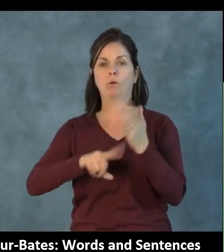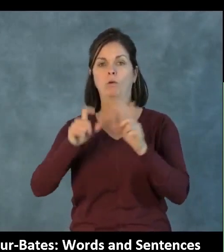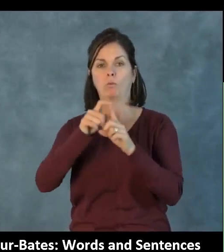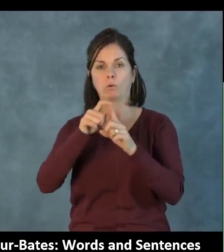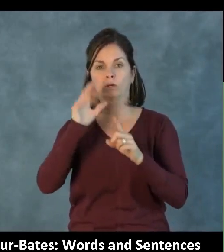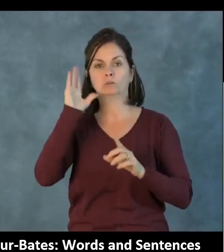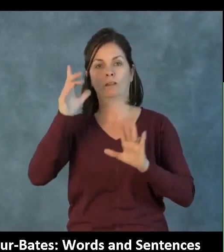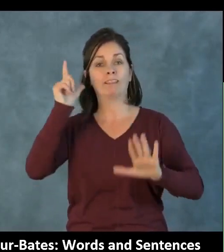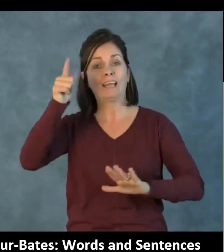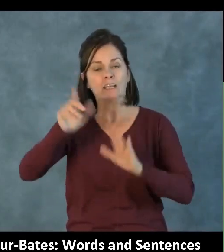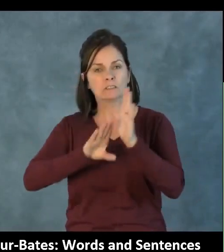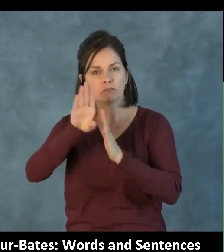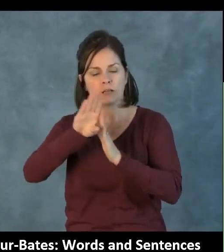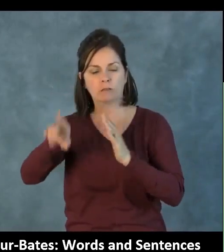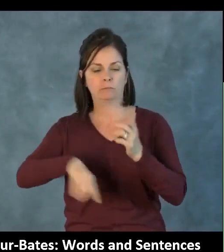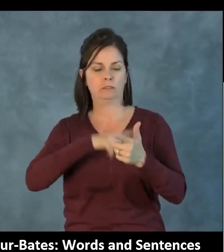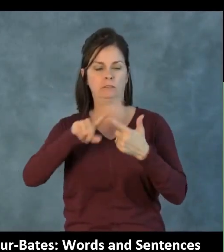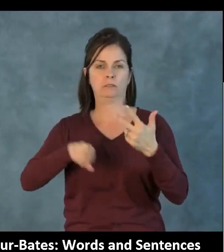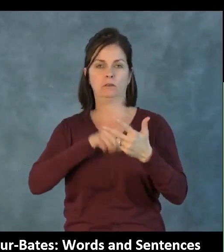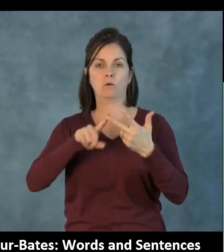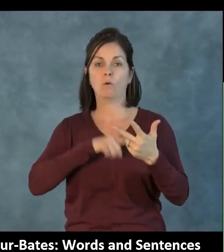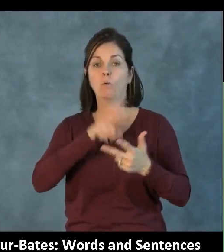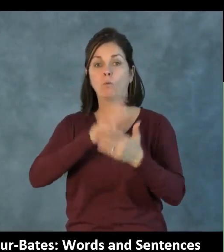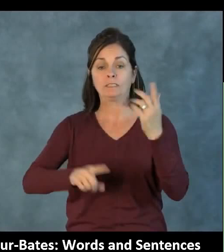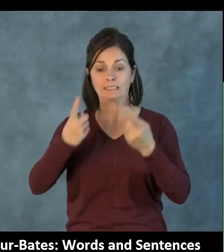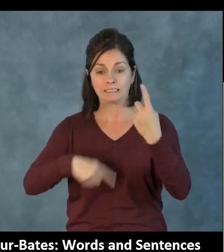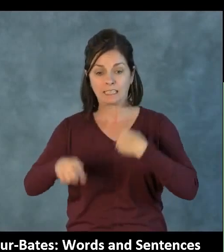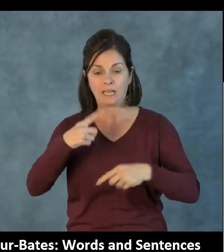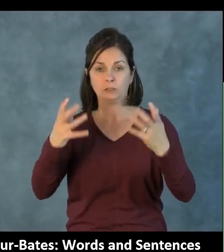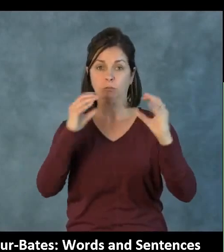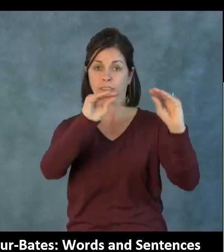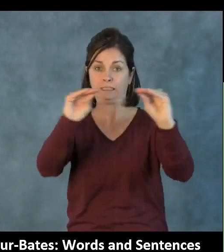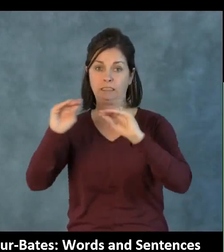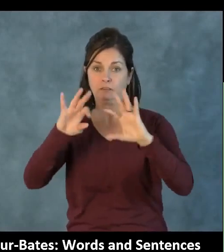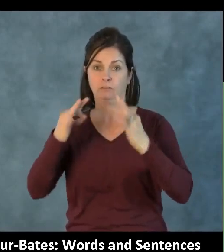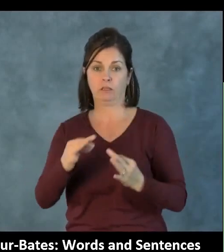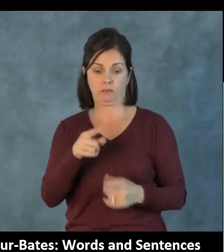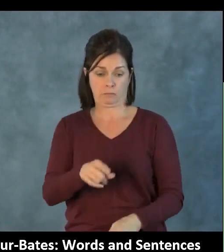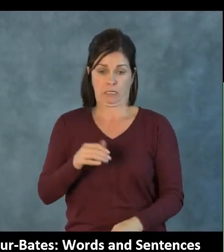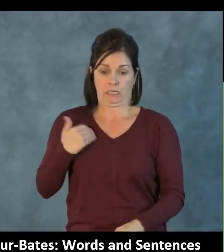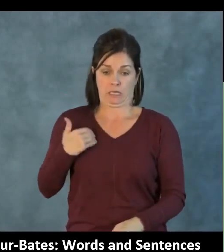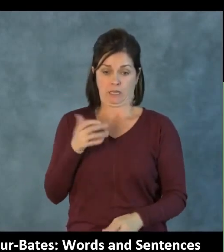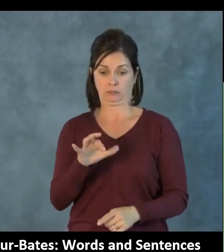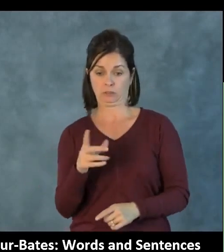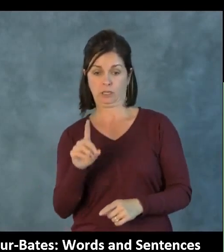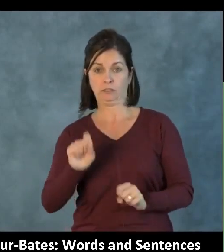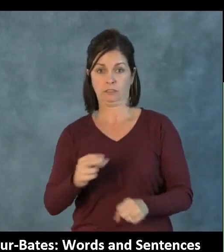developing, what signs you might want to be teaching to a family, because a very young child would be able